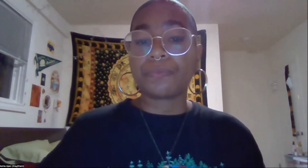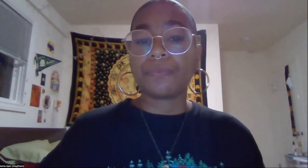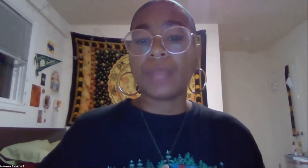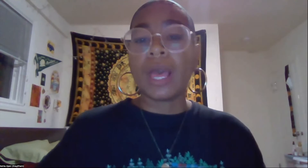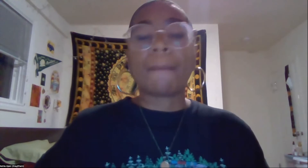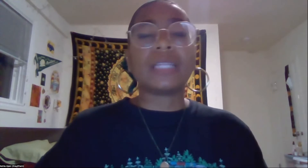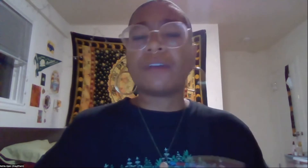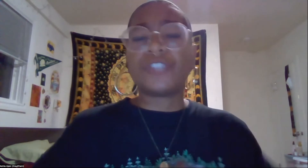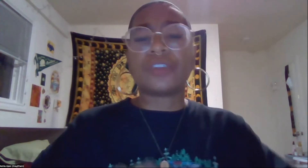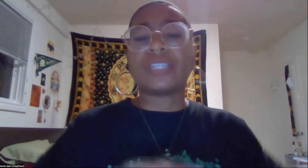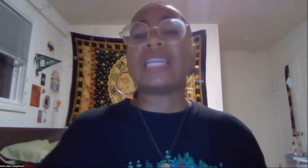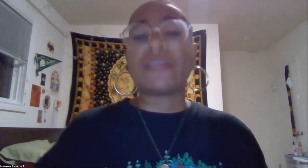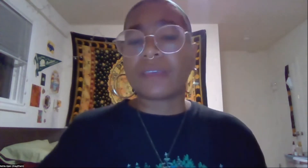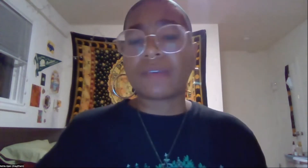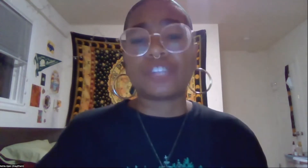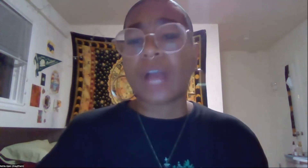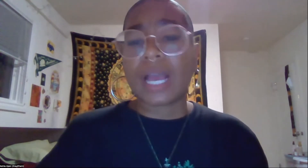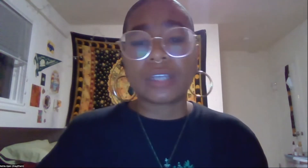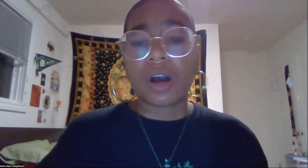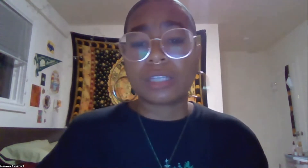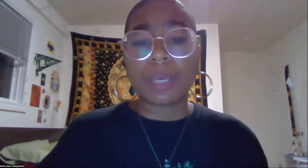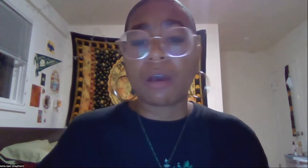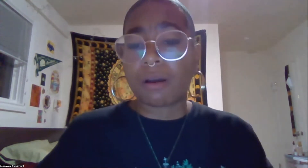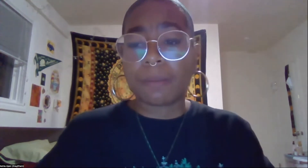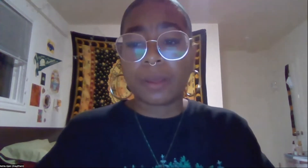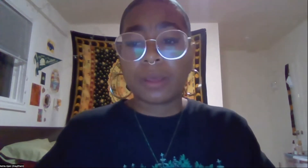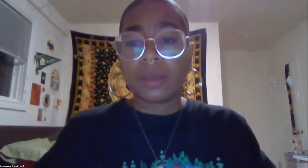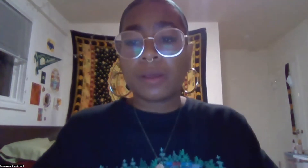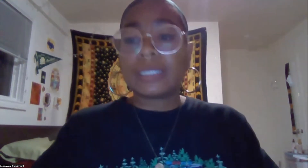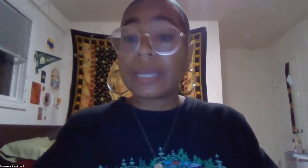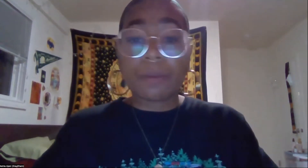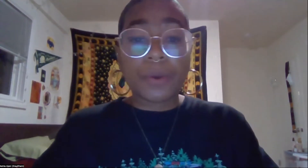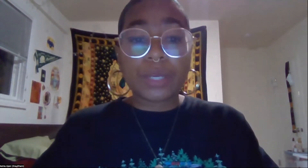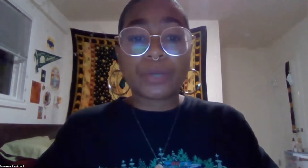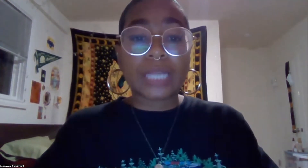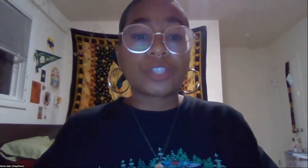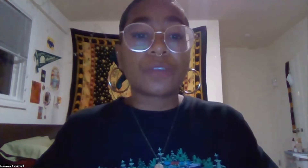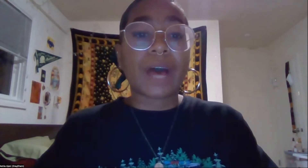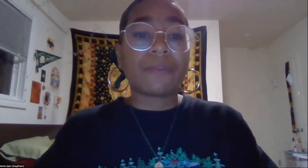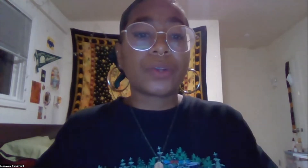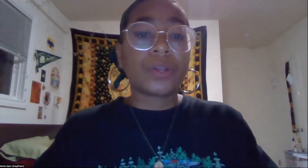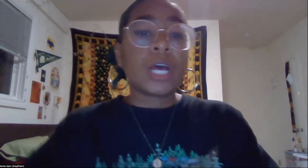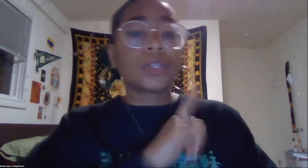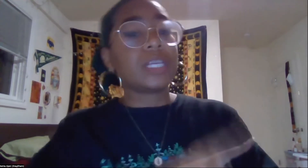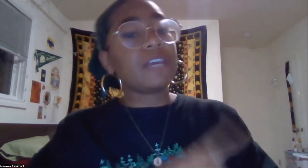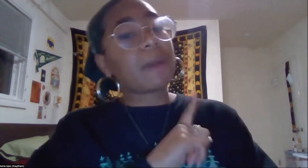My love shatters anything that has tried to cause me harm. Ceremony predates survival, so leave my